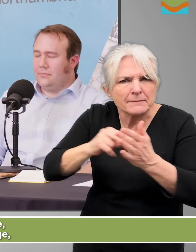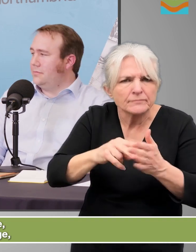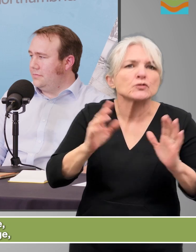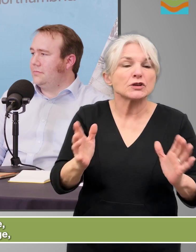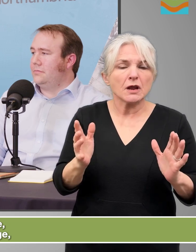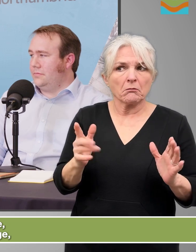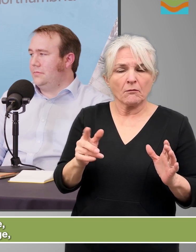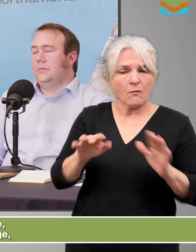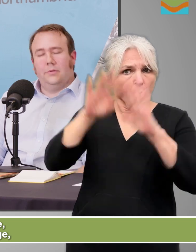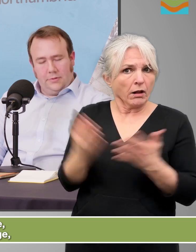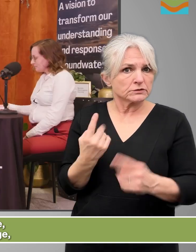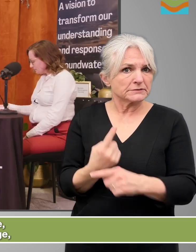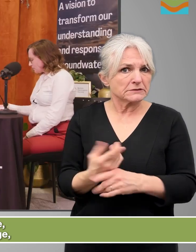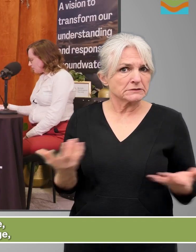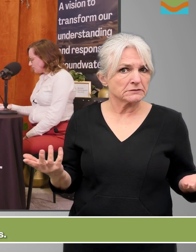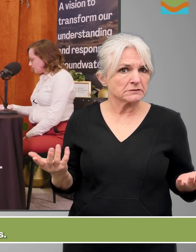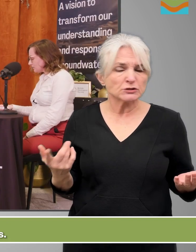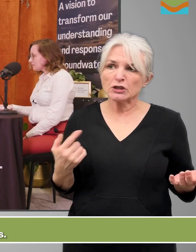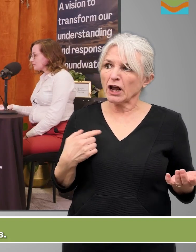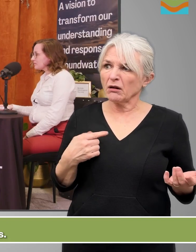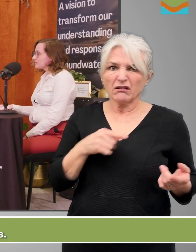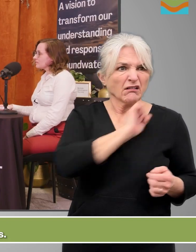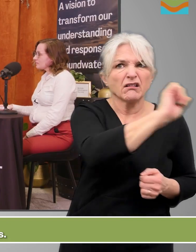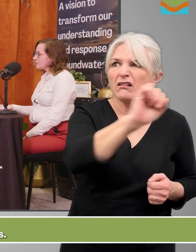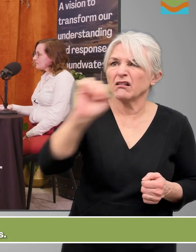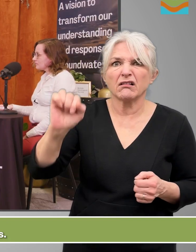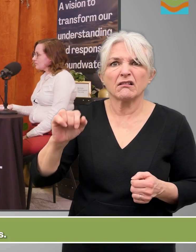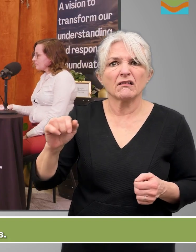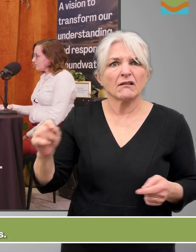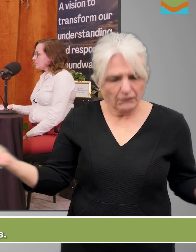we can share knowledge, we can transfer knowledge, but we can also collaborate on joint goals.